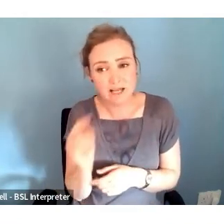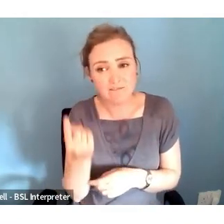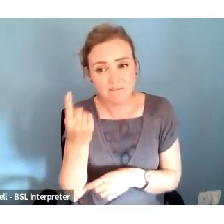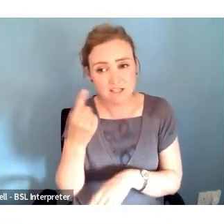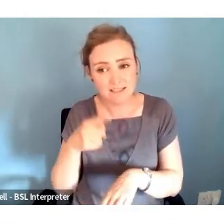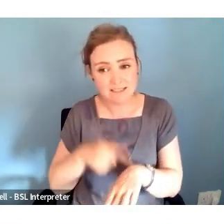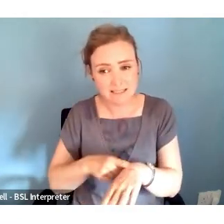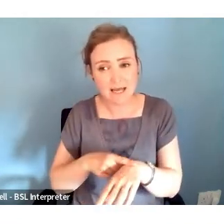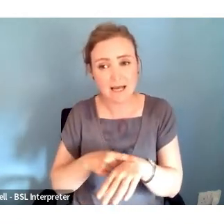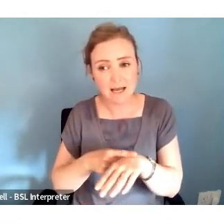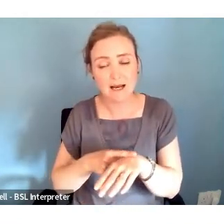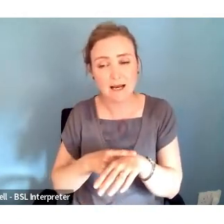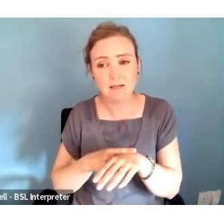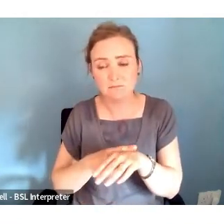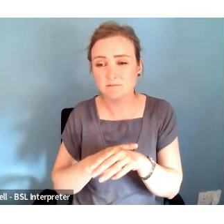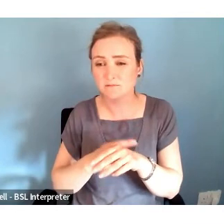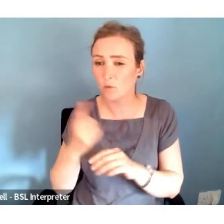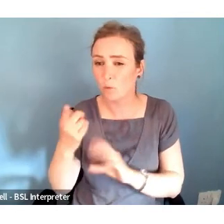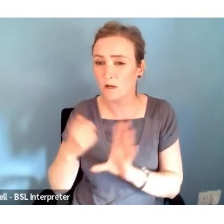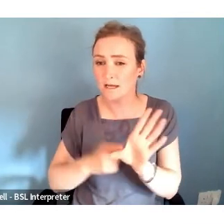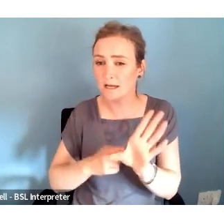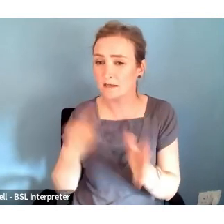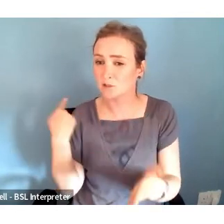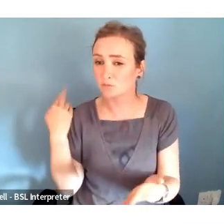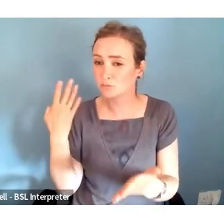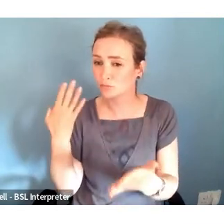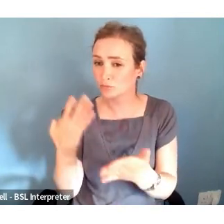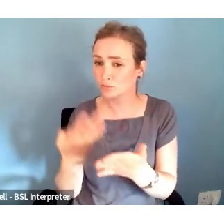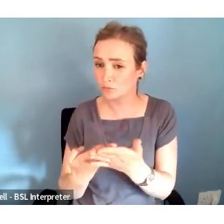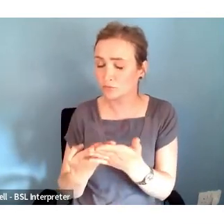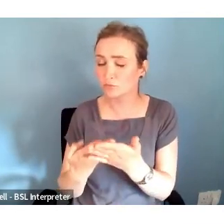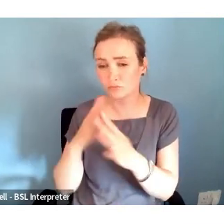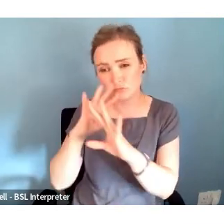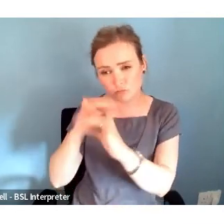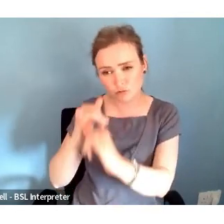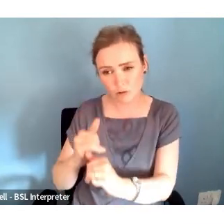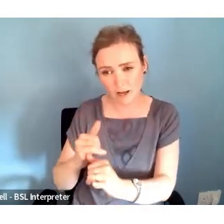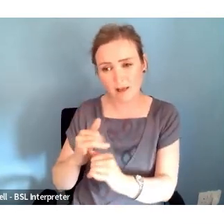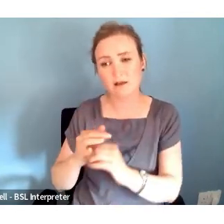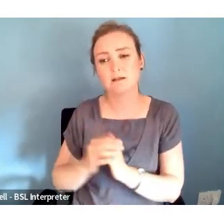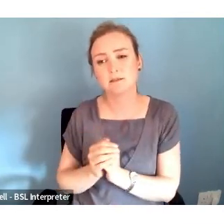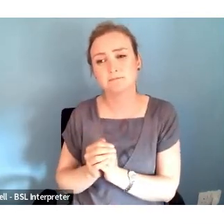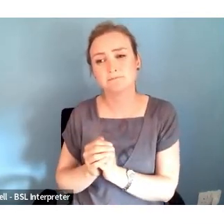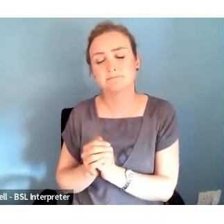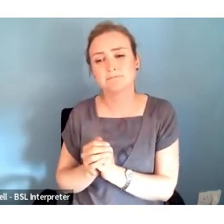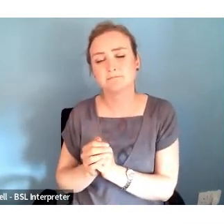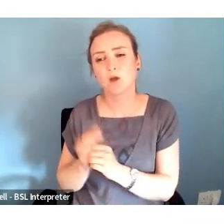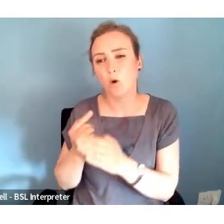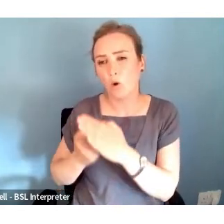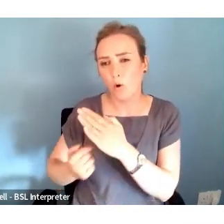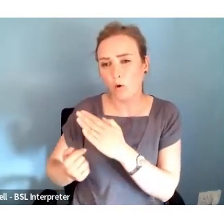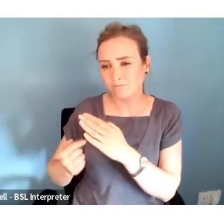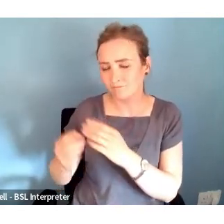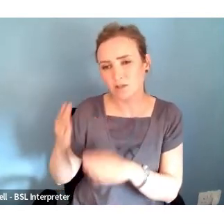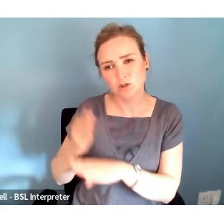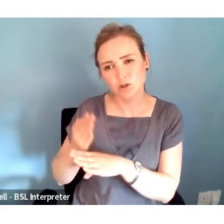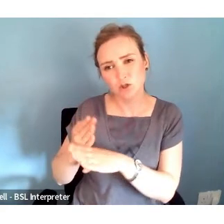last 12 months for the first time. We ran a few ring-fence ed recruitments now which have been really, really